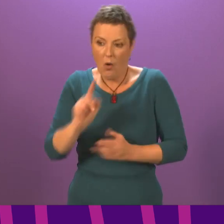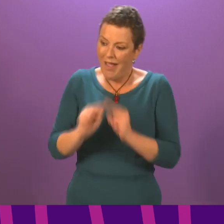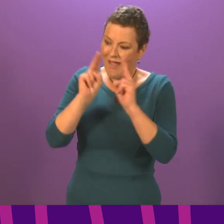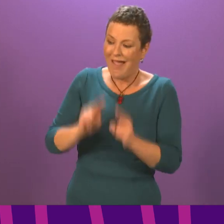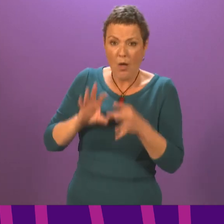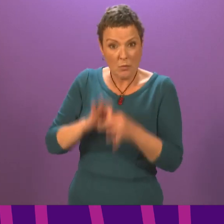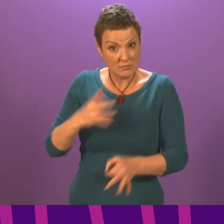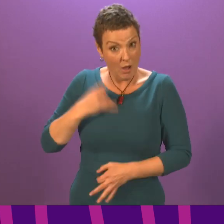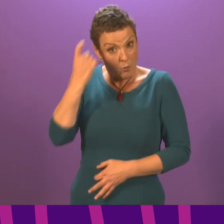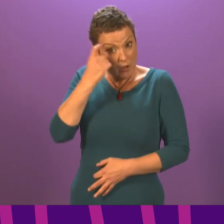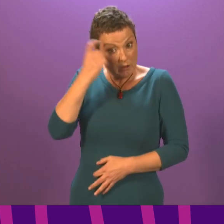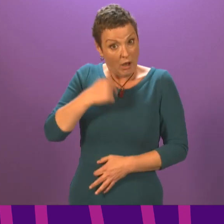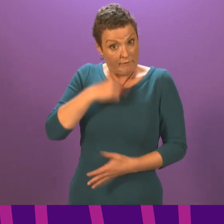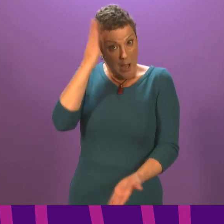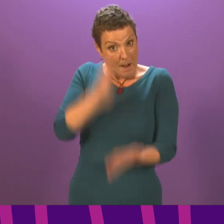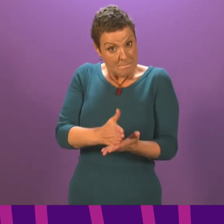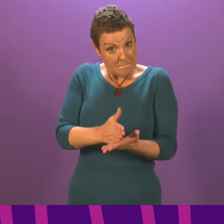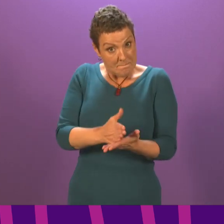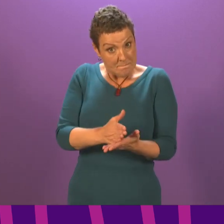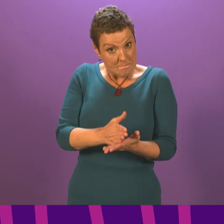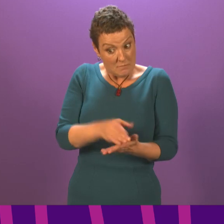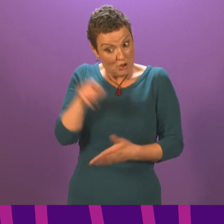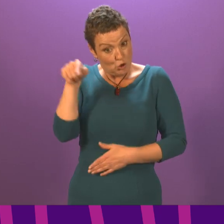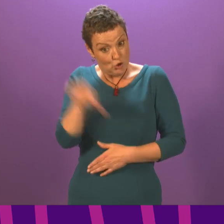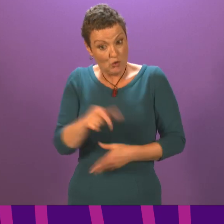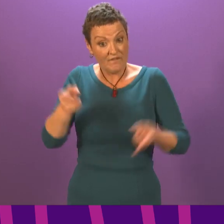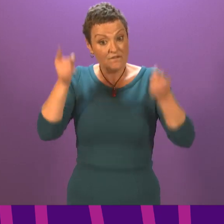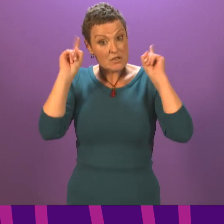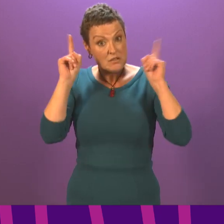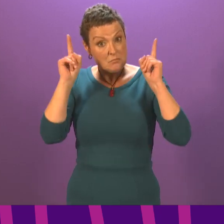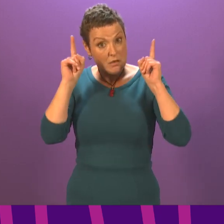intimated to you that she wants to correct the record, as nothing has happened since last week.